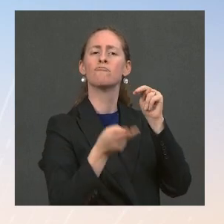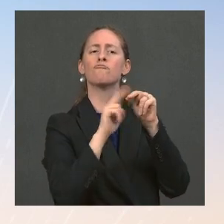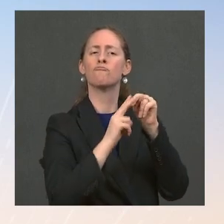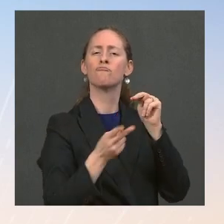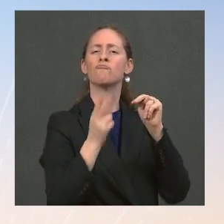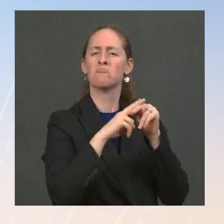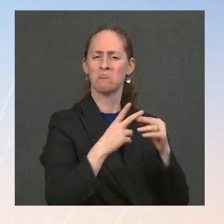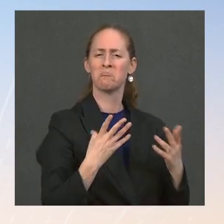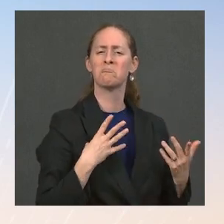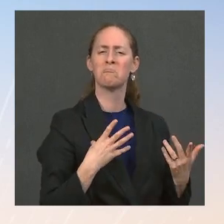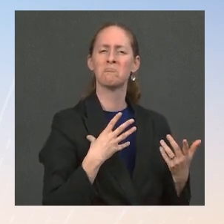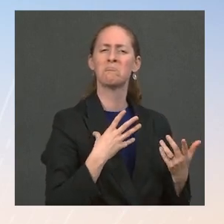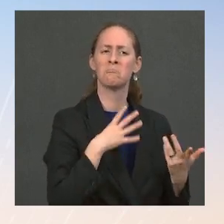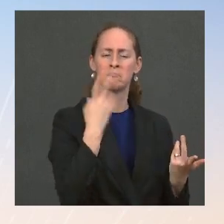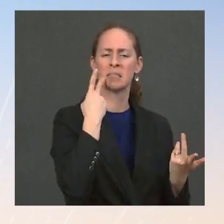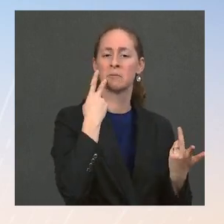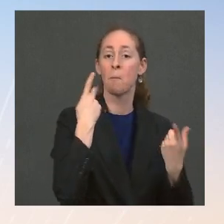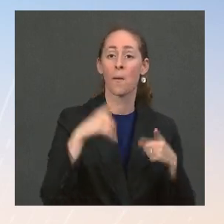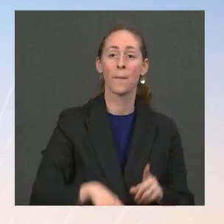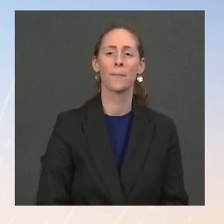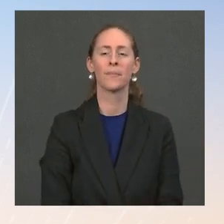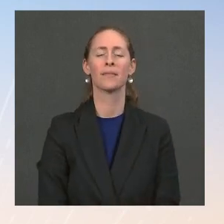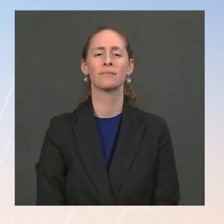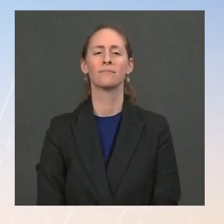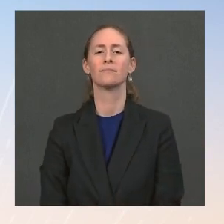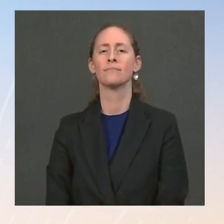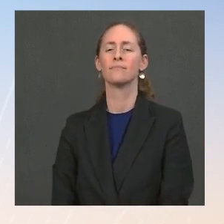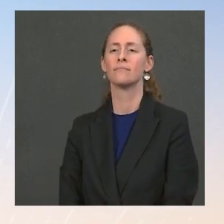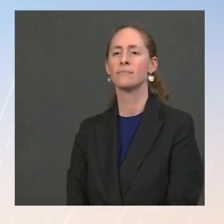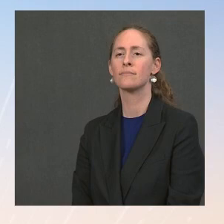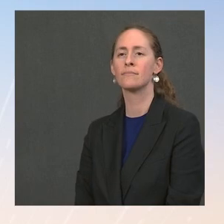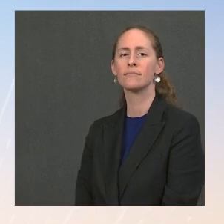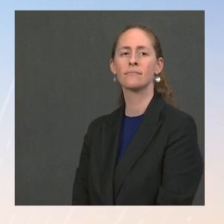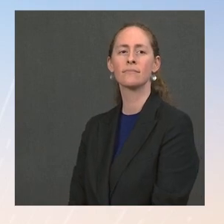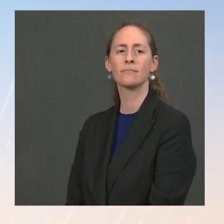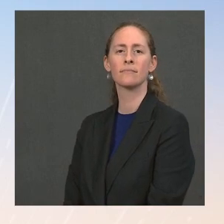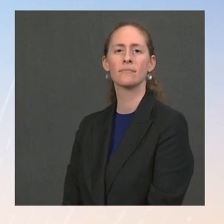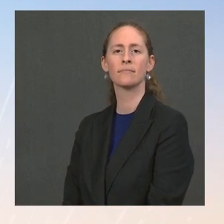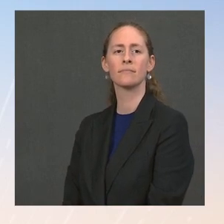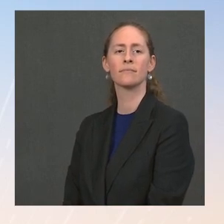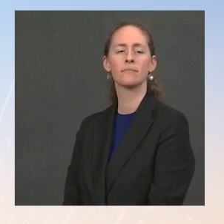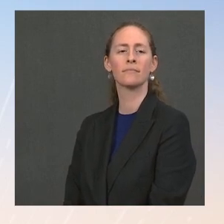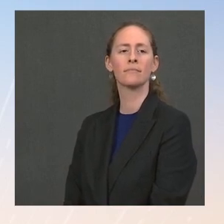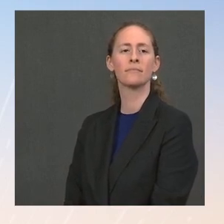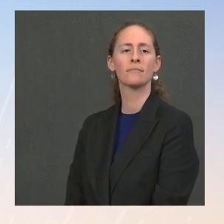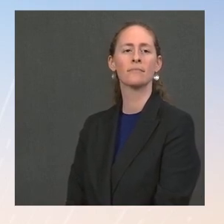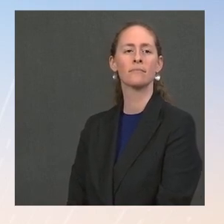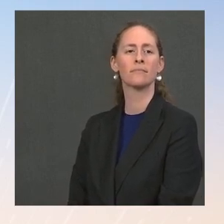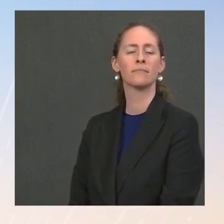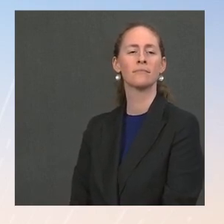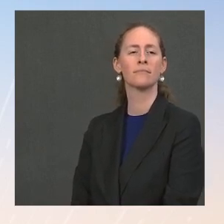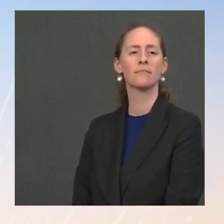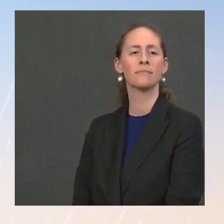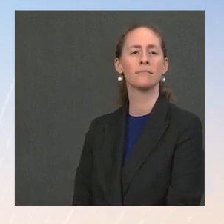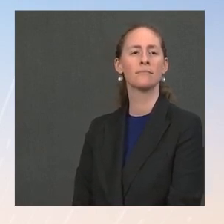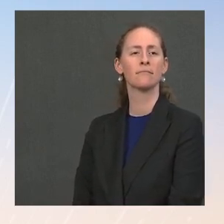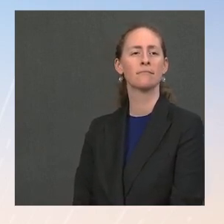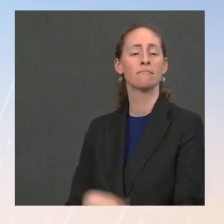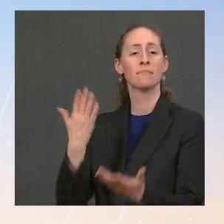The Press: Is there any possibility of putting the debt limit into the reconciliation, Build Back Better plan?